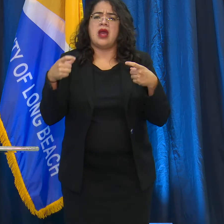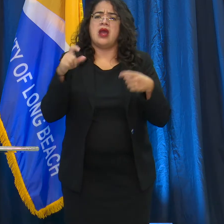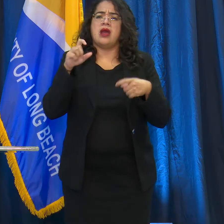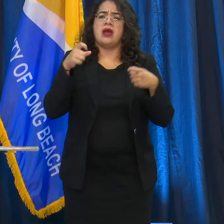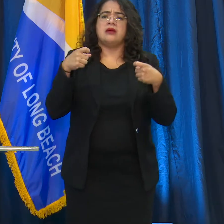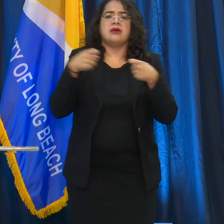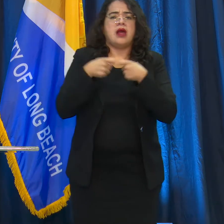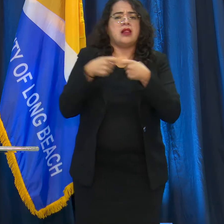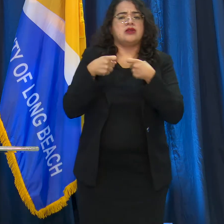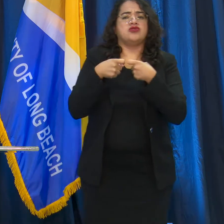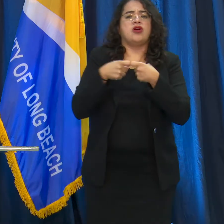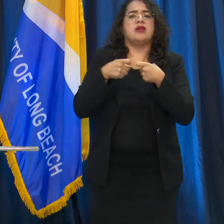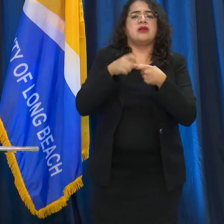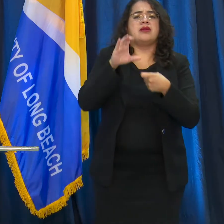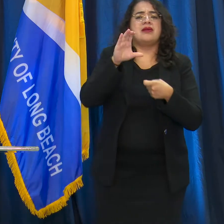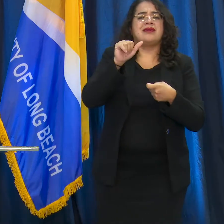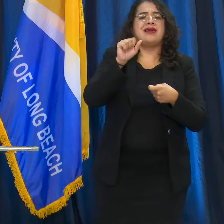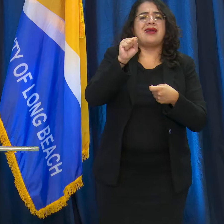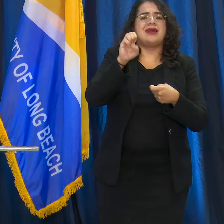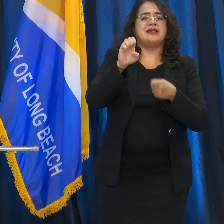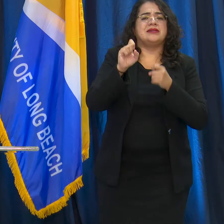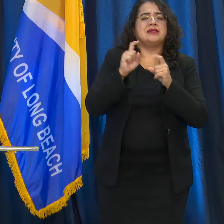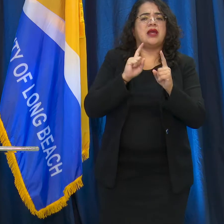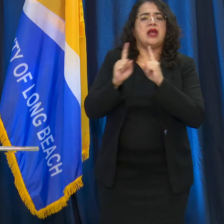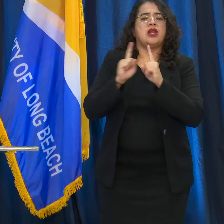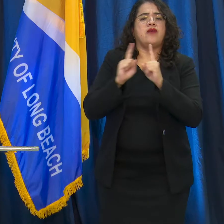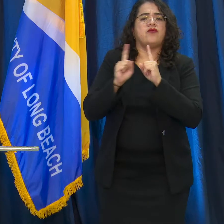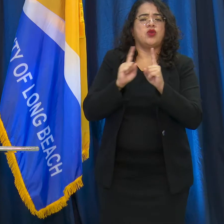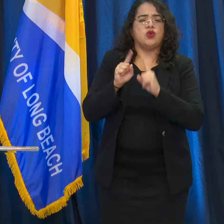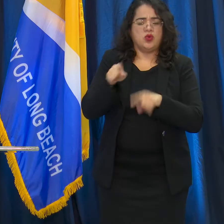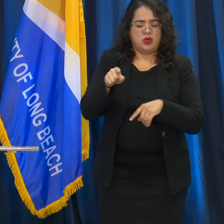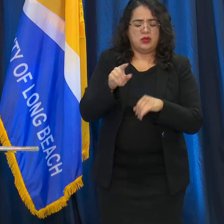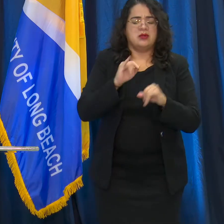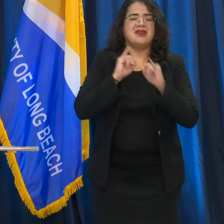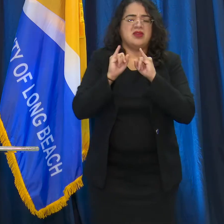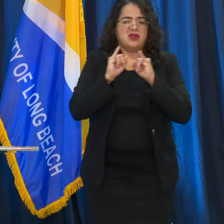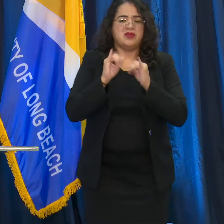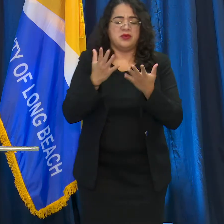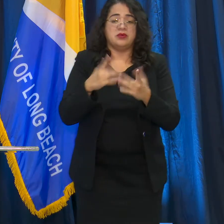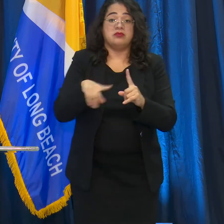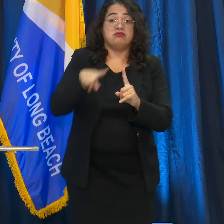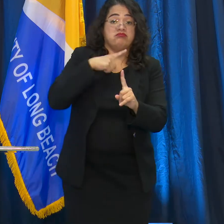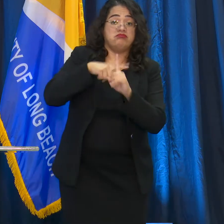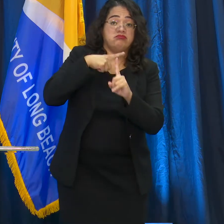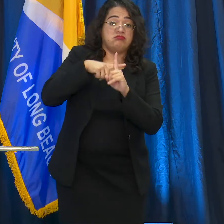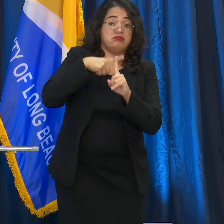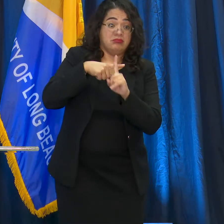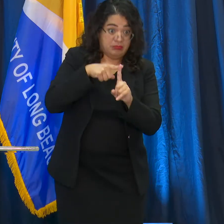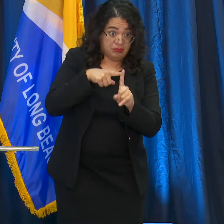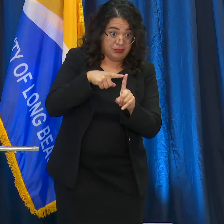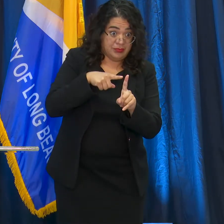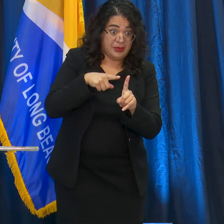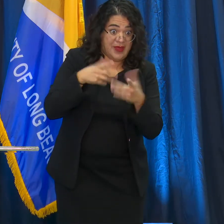Long Beach resident who is tested at one of our drive-through sites and is notified that they are positive will be asked to complete an online form